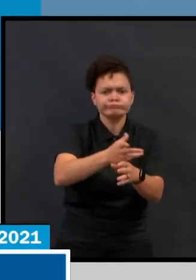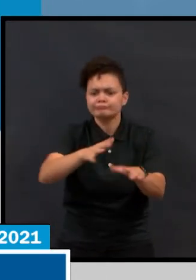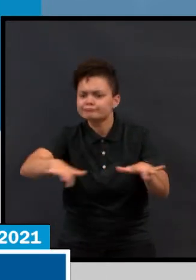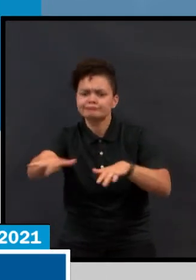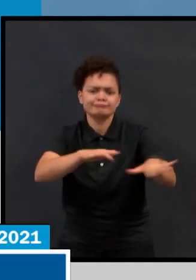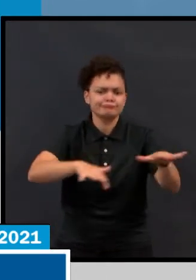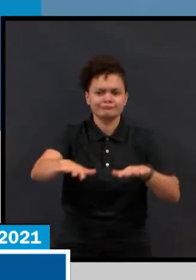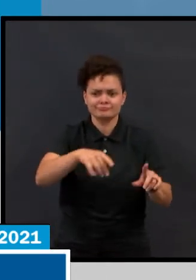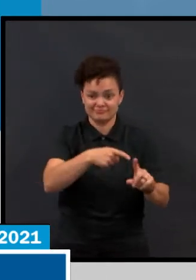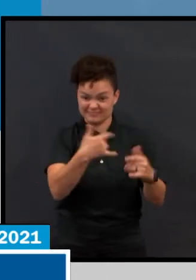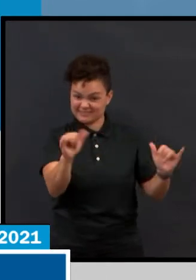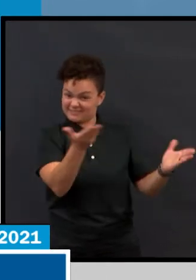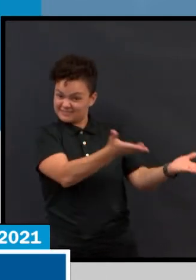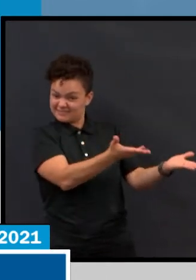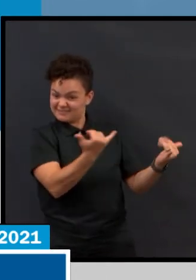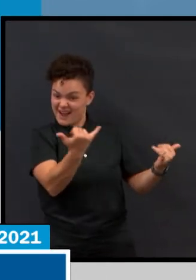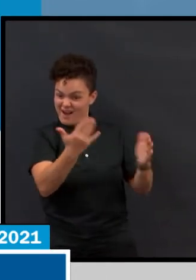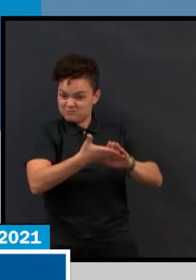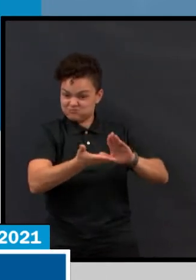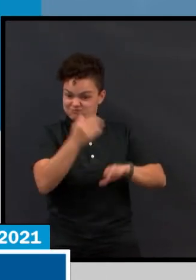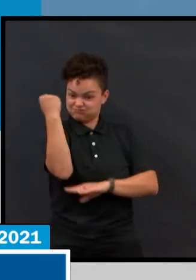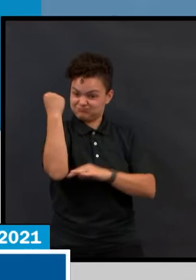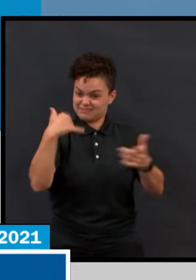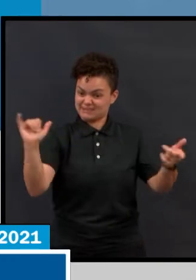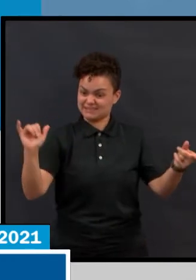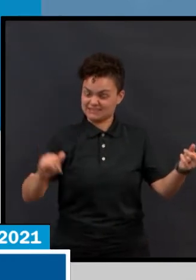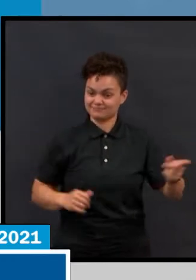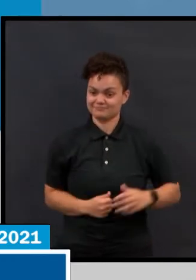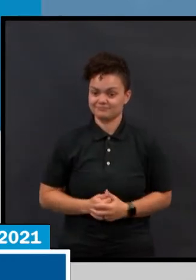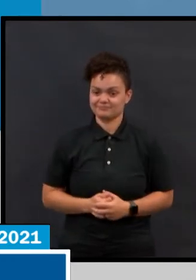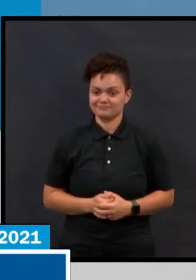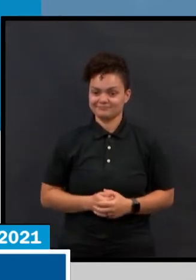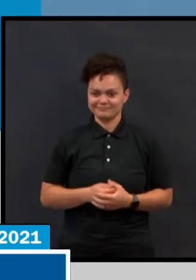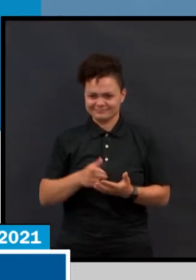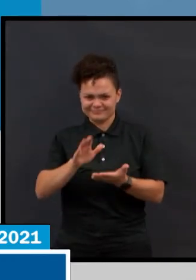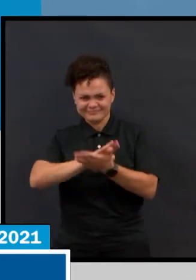and unfortunately as the owners we haven't been good stewards of it when i toured it years ago